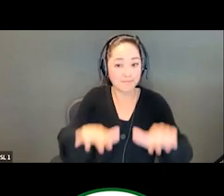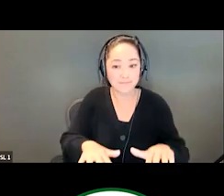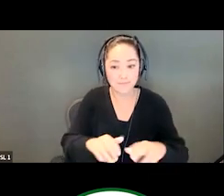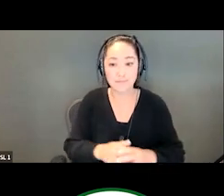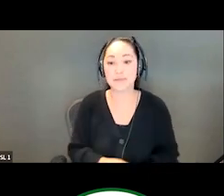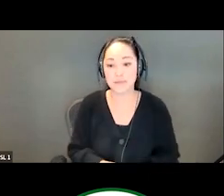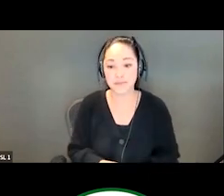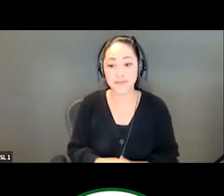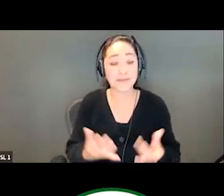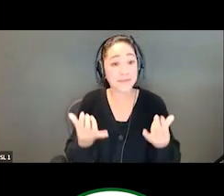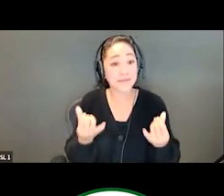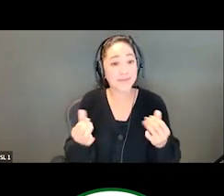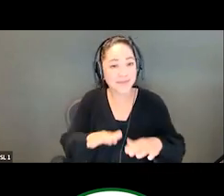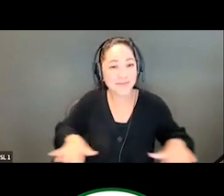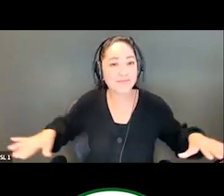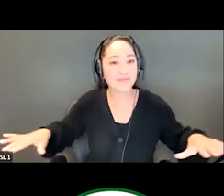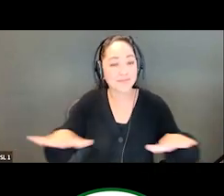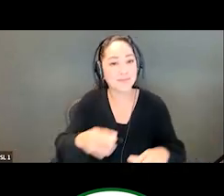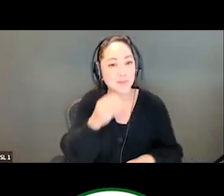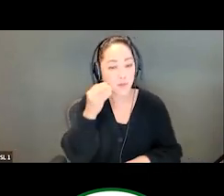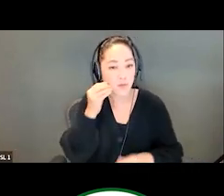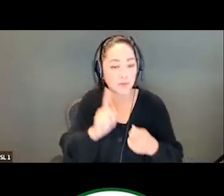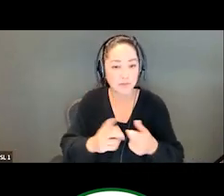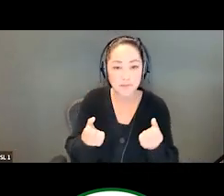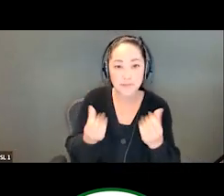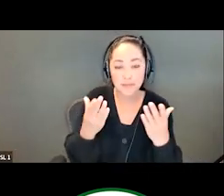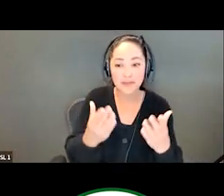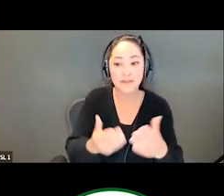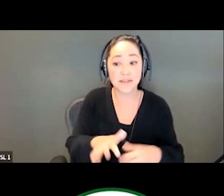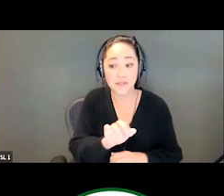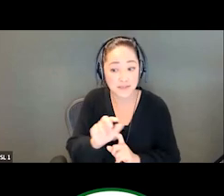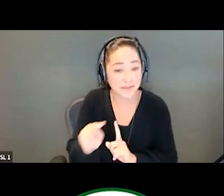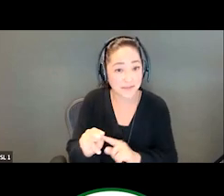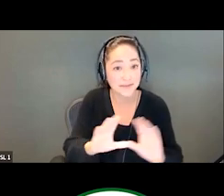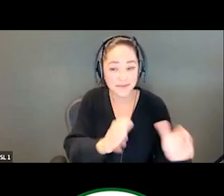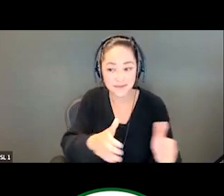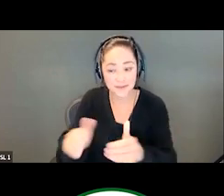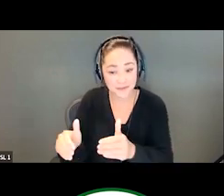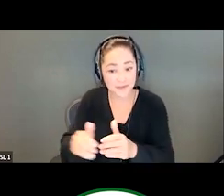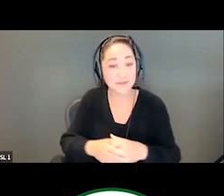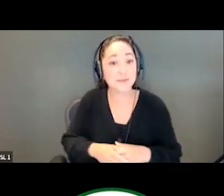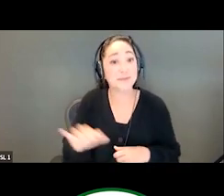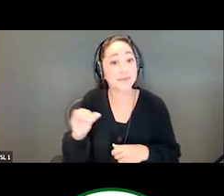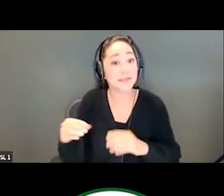Today, this land is now home to many. Including the First Nations peoples. As well as Metis